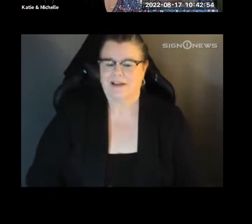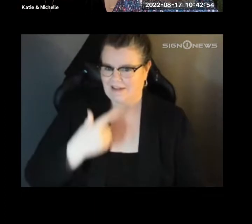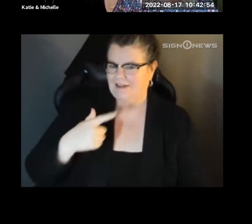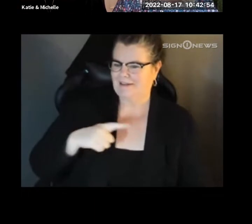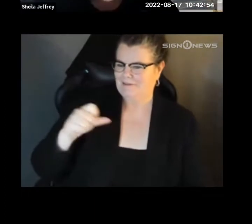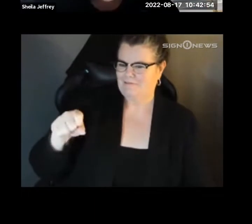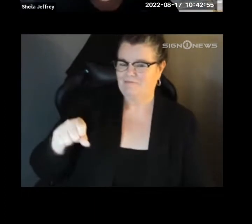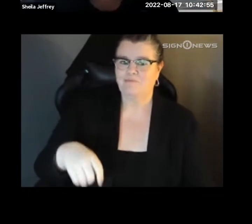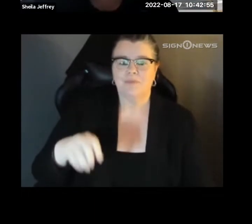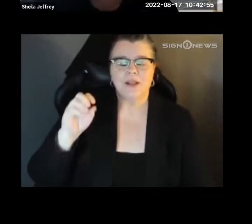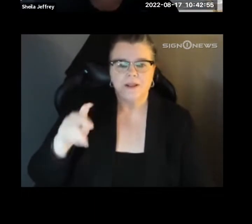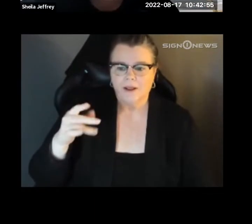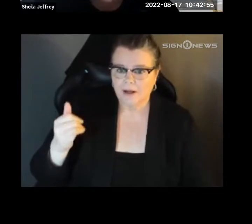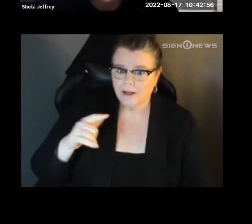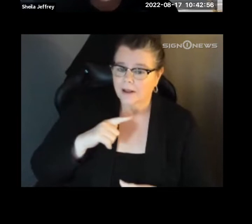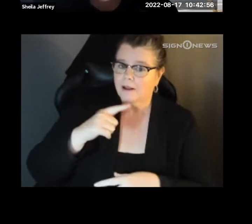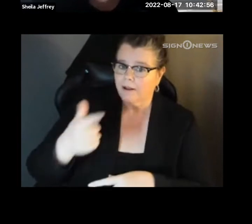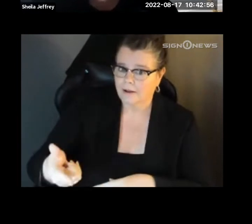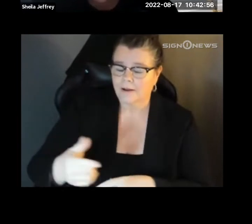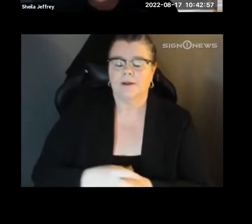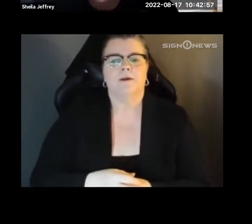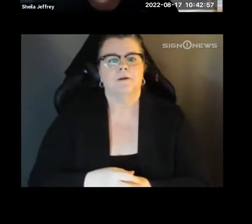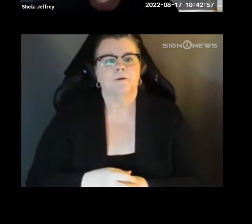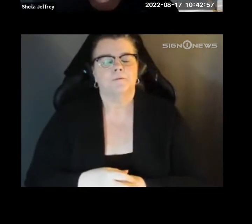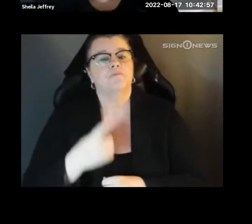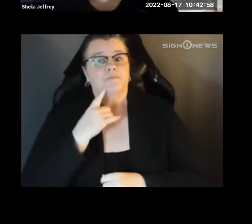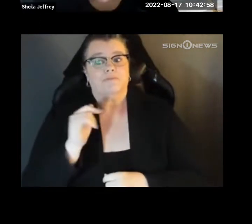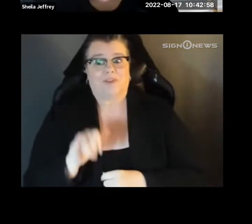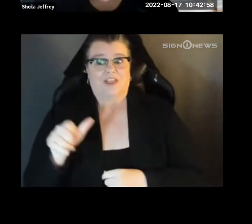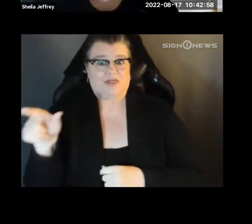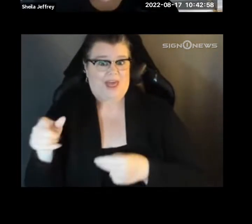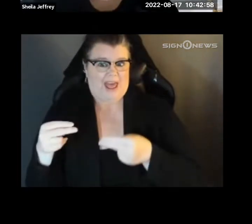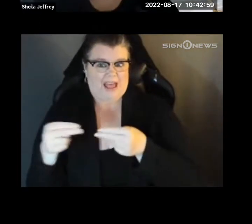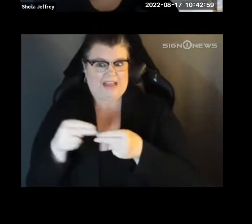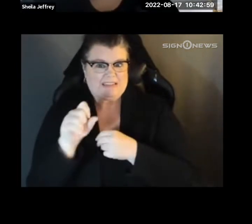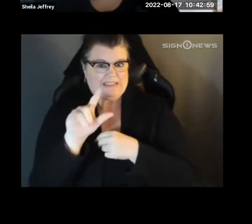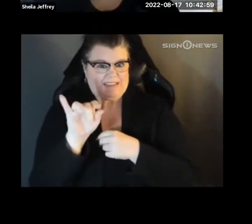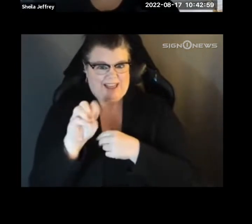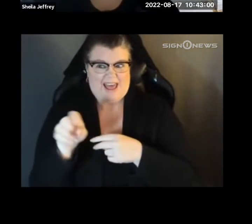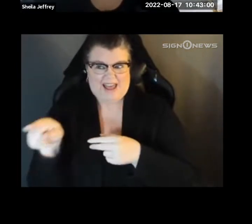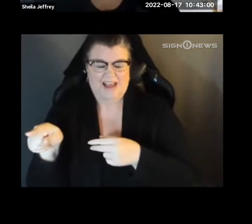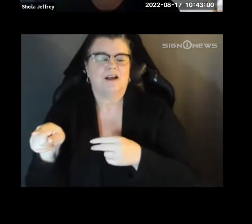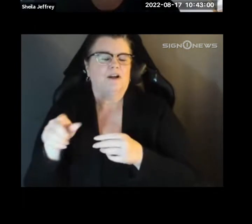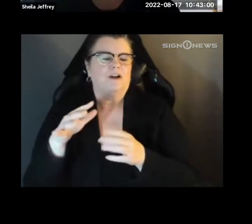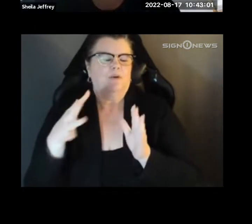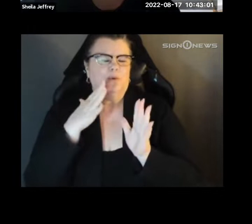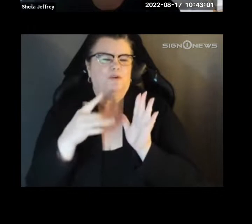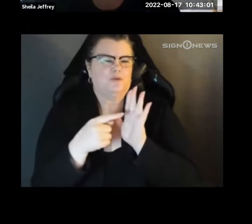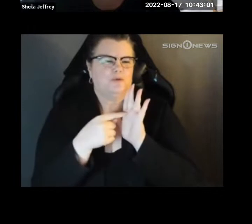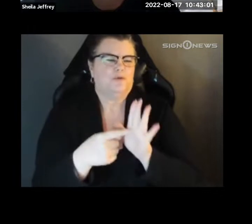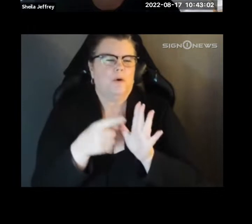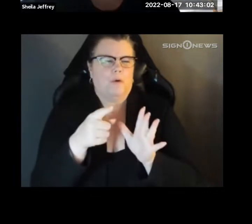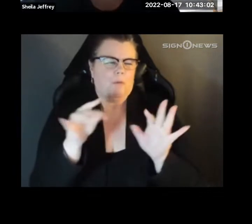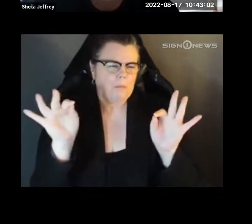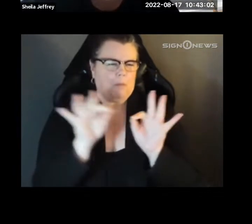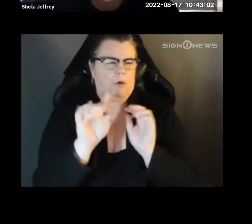this slide shows the important dates that you will need to know oh 100 people said they voted